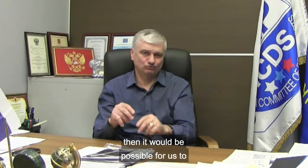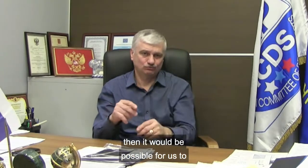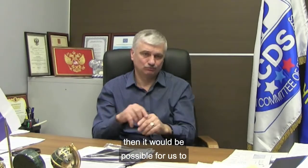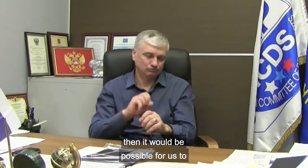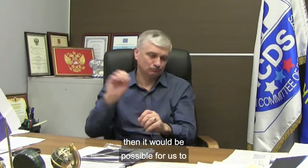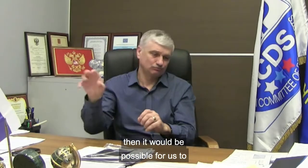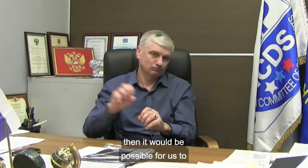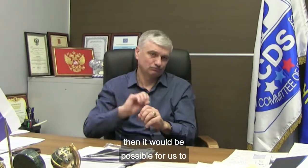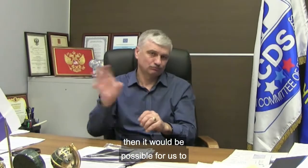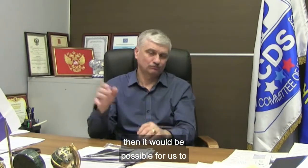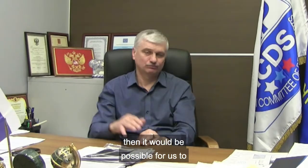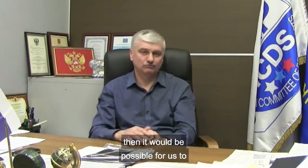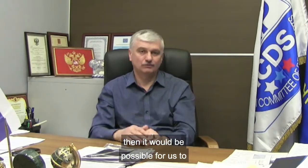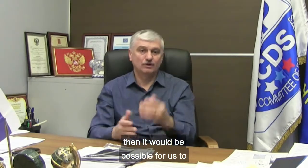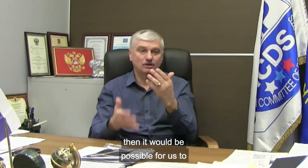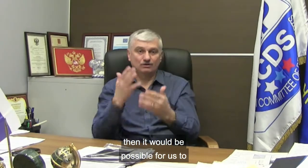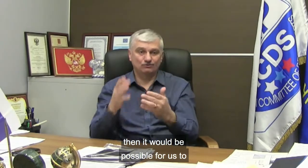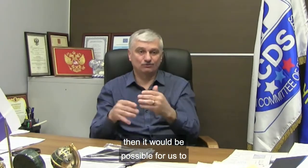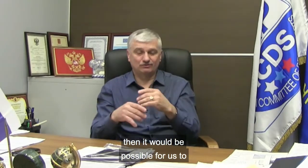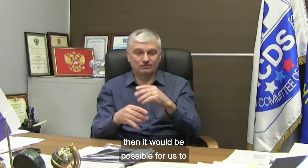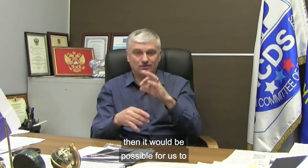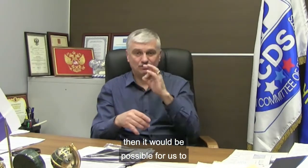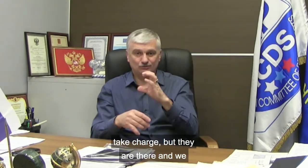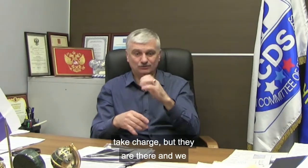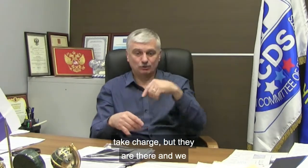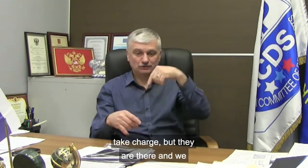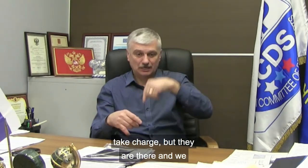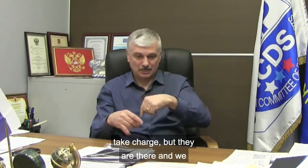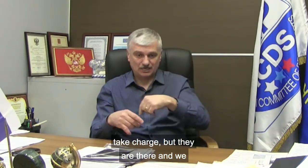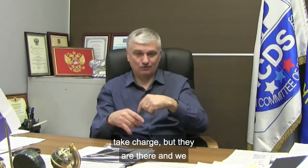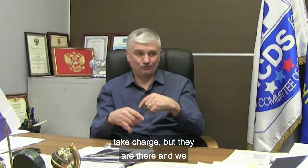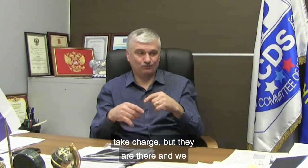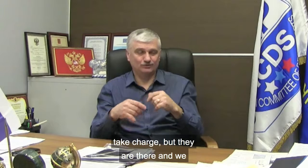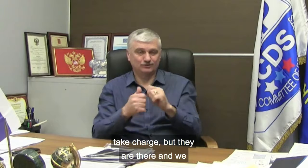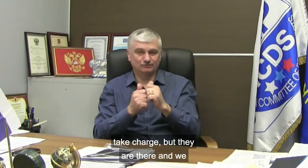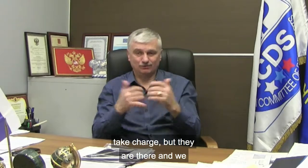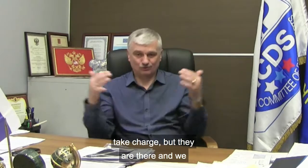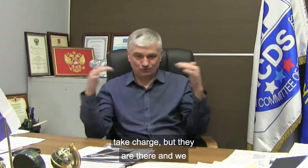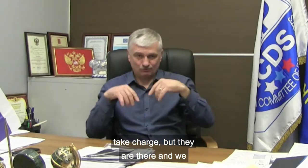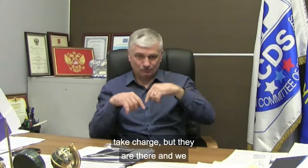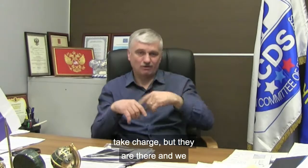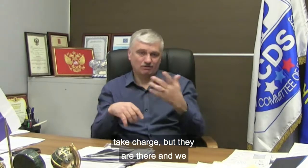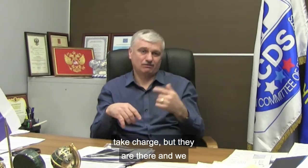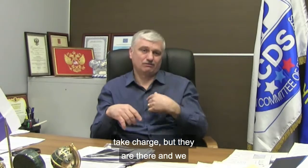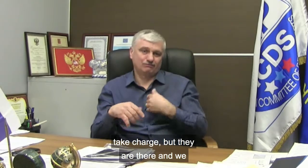then it would be possible for us to take charge, but they are there and we